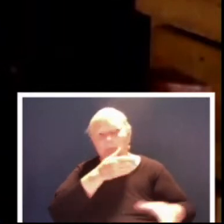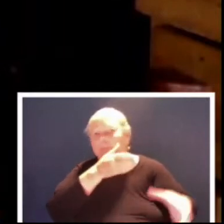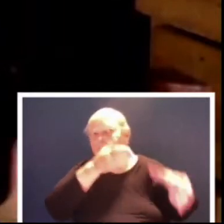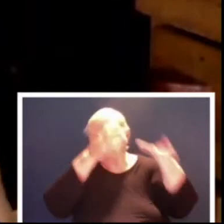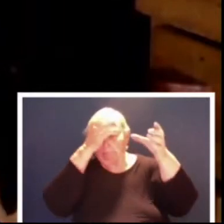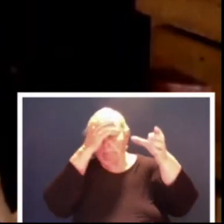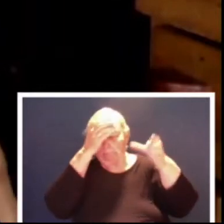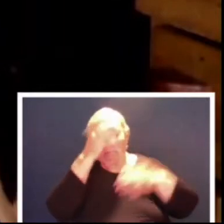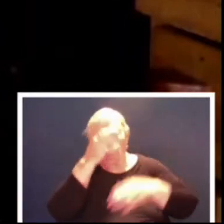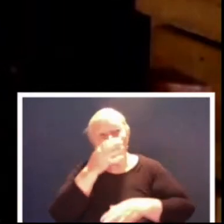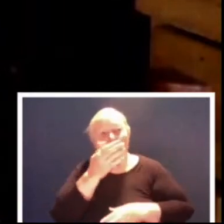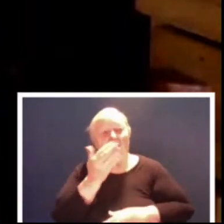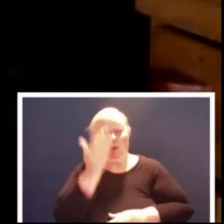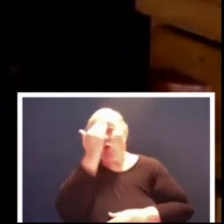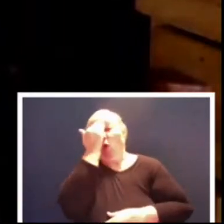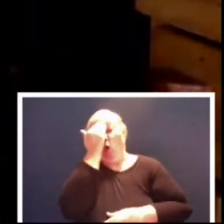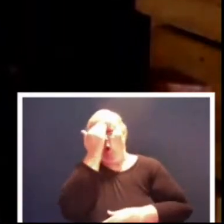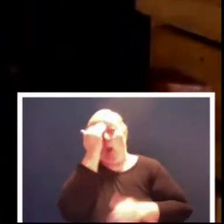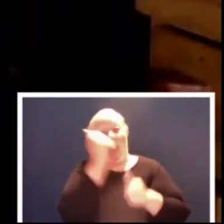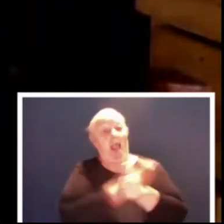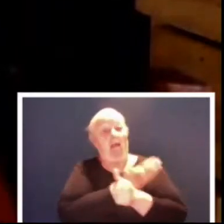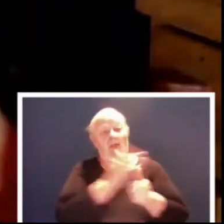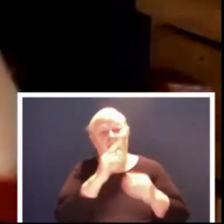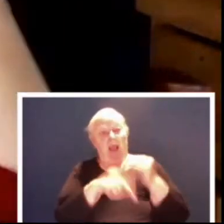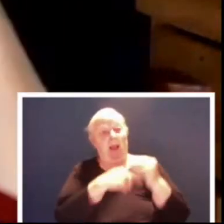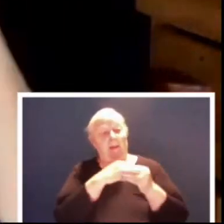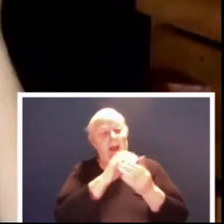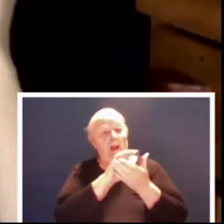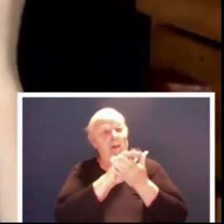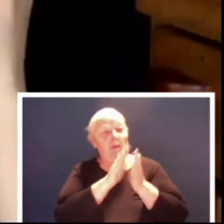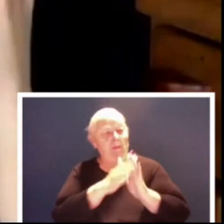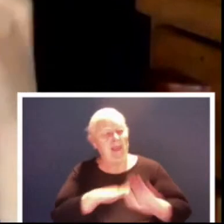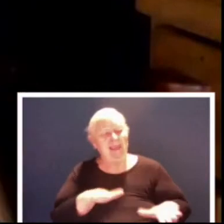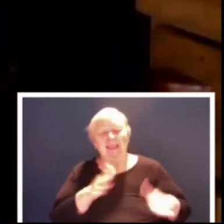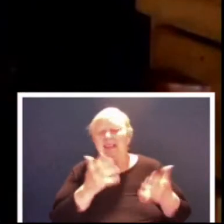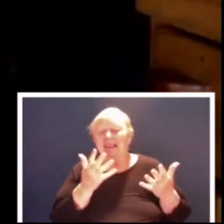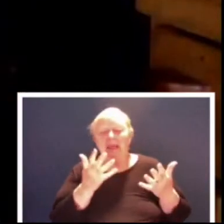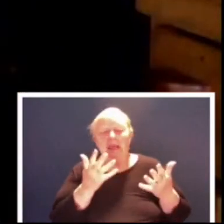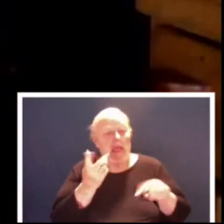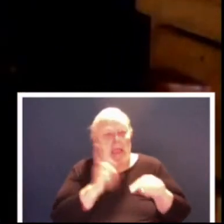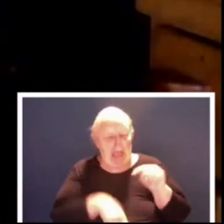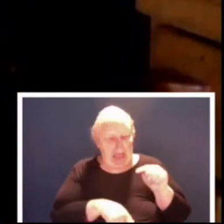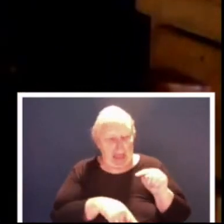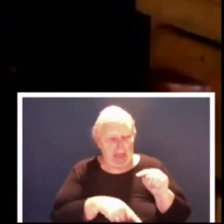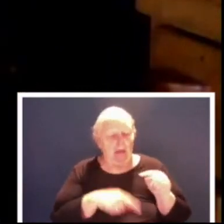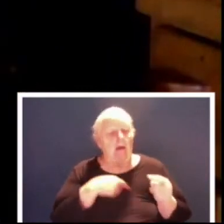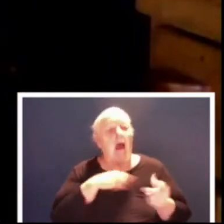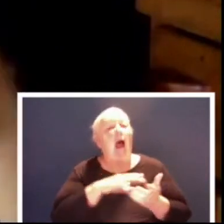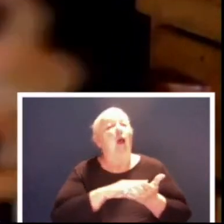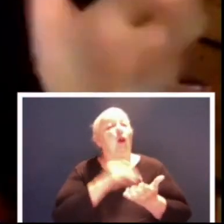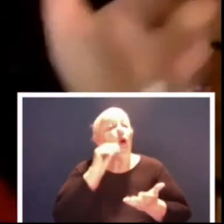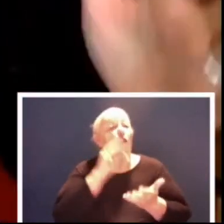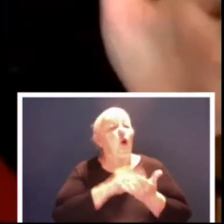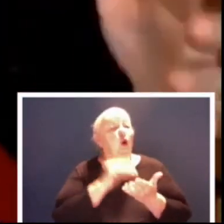and I've had doses of it, right? And that my mastery in it is getting longer,